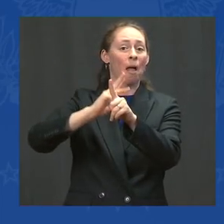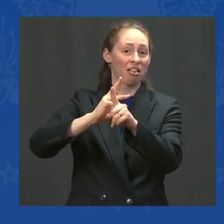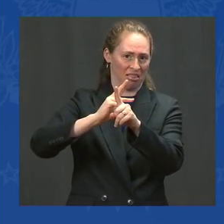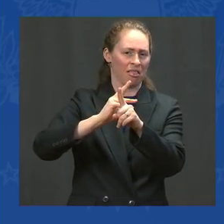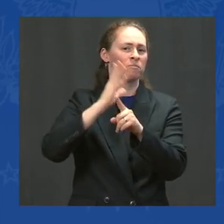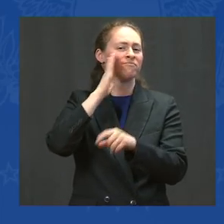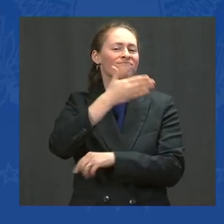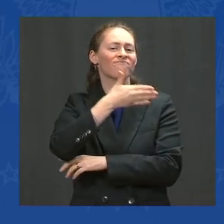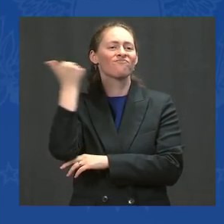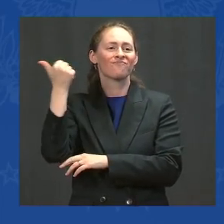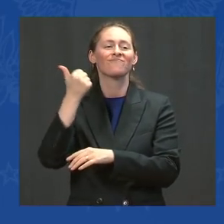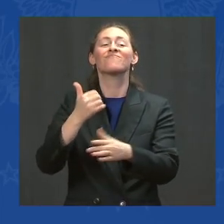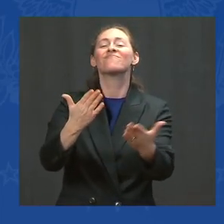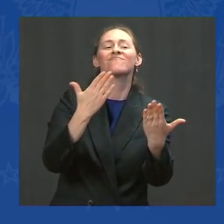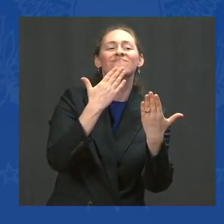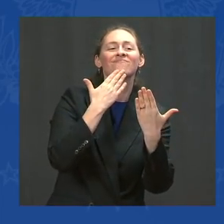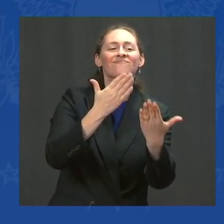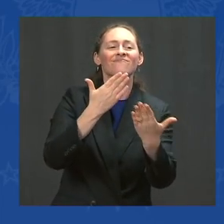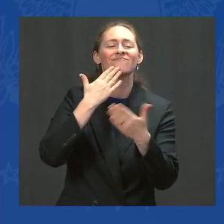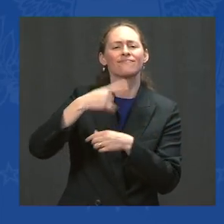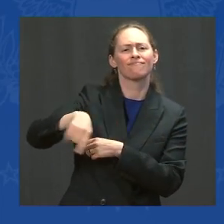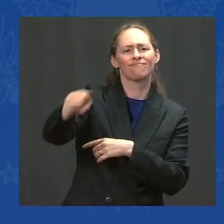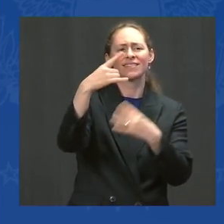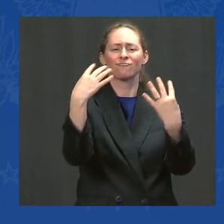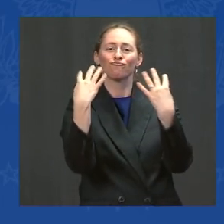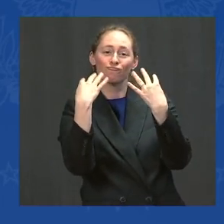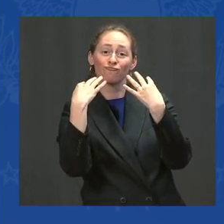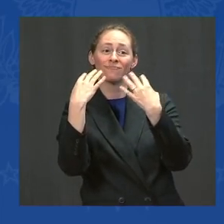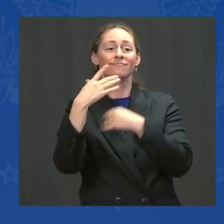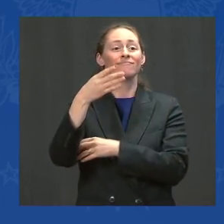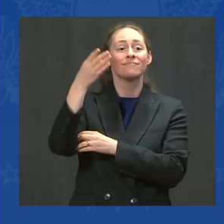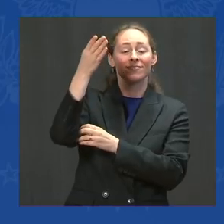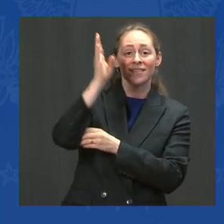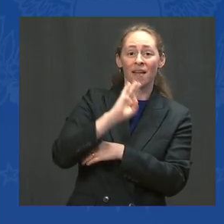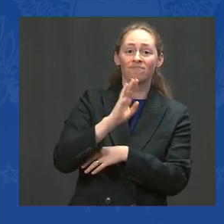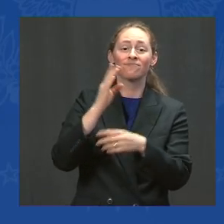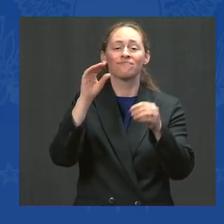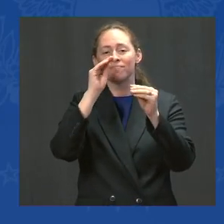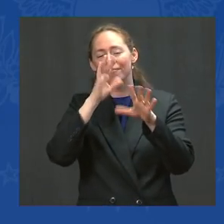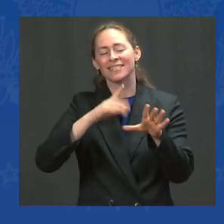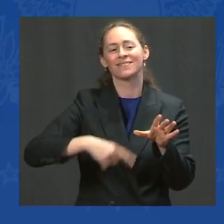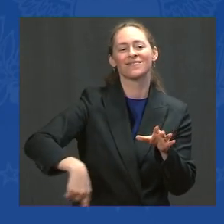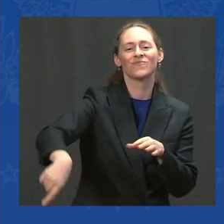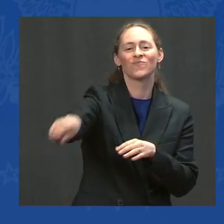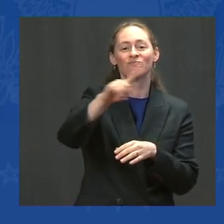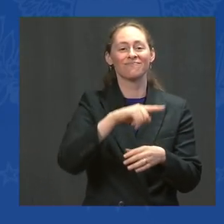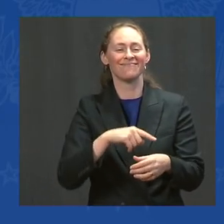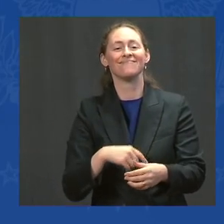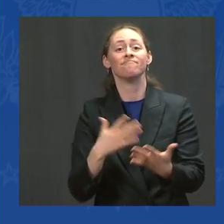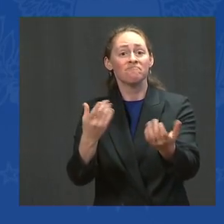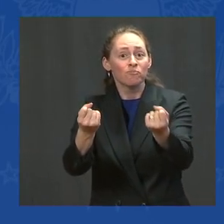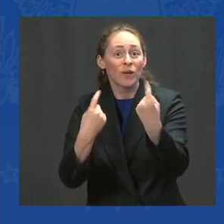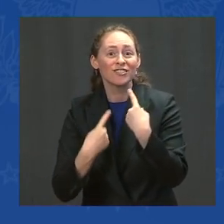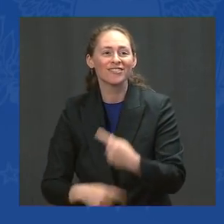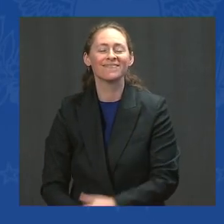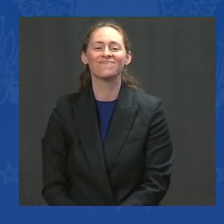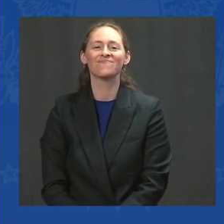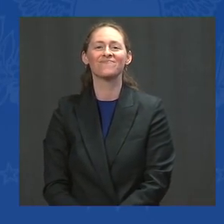Thank you all for listening. May God bless you. And I'll take a few questions. The Press: Mr. President, you said last week that companies and platforms like Facebook